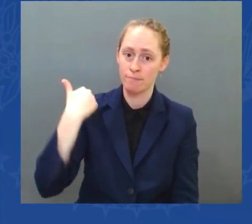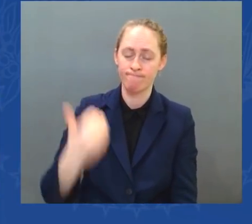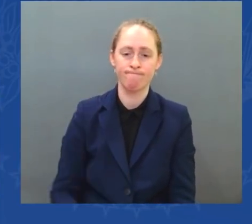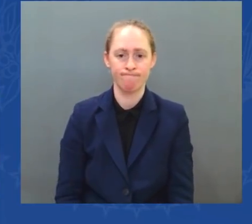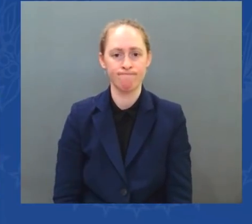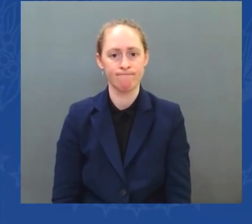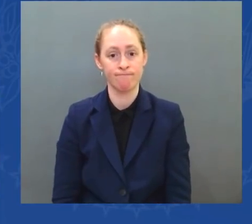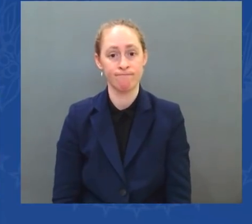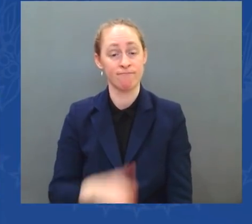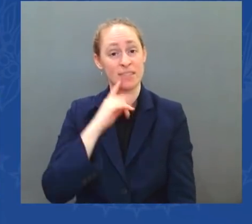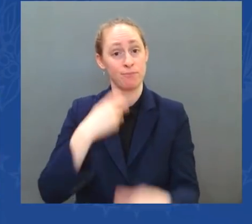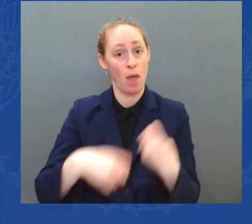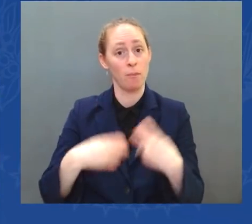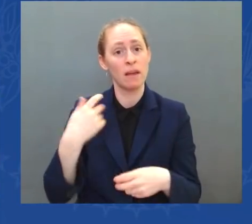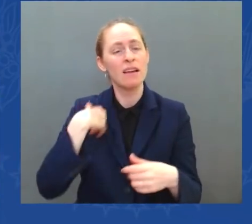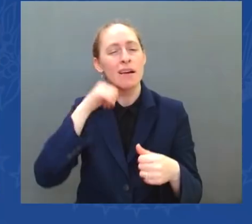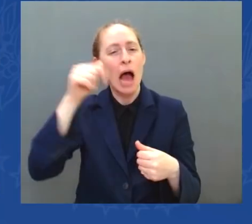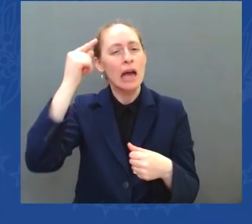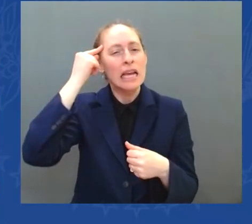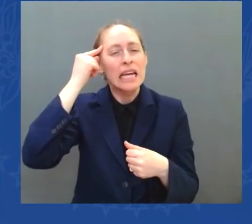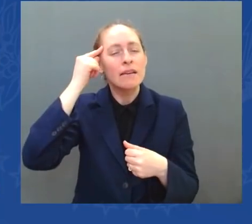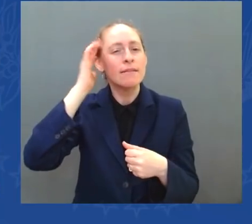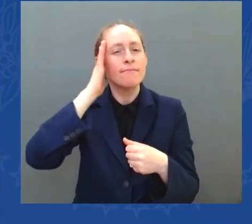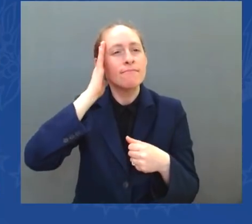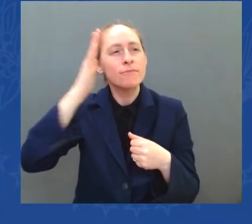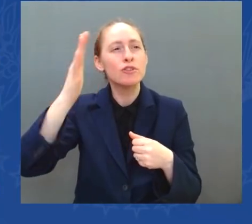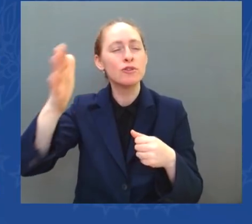I got criticized when I kept saying we're going to invest in the American people.